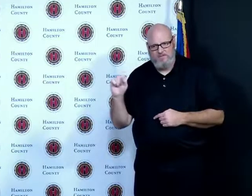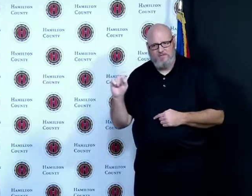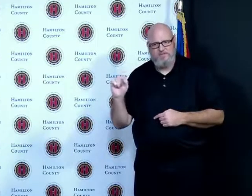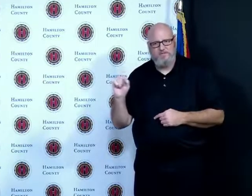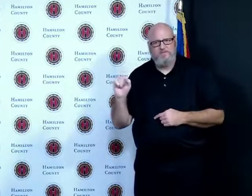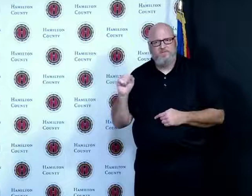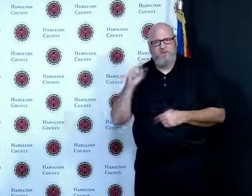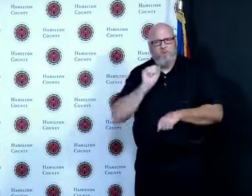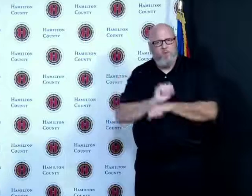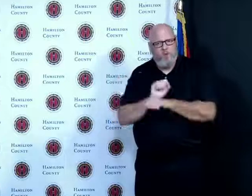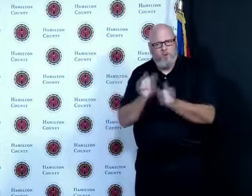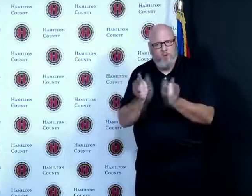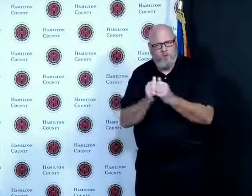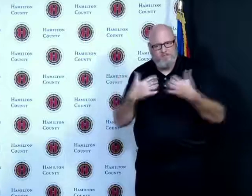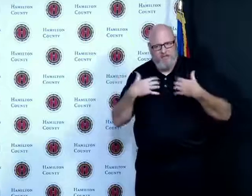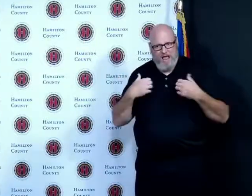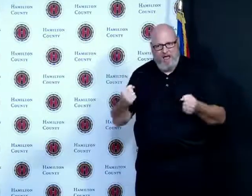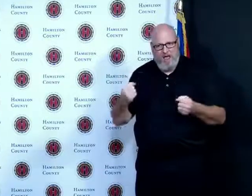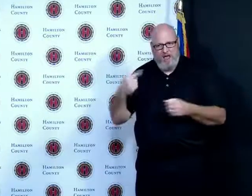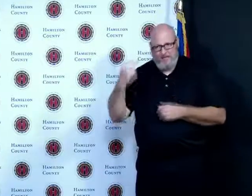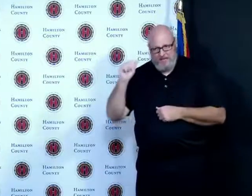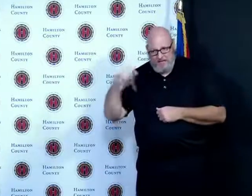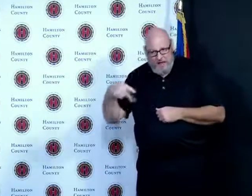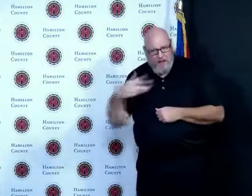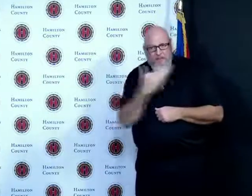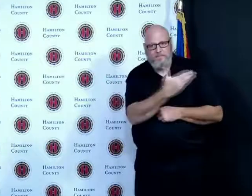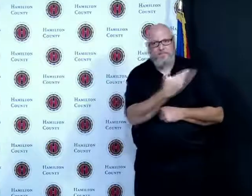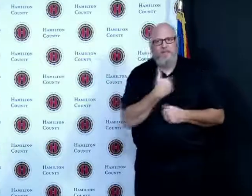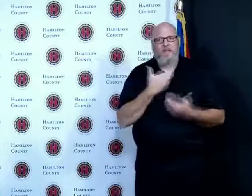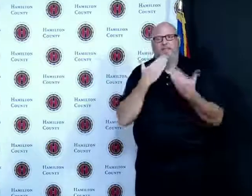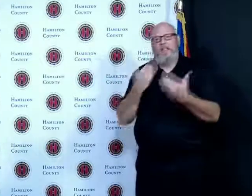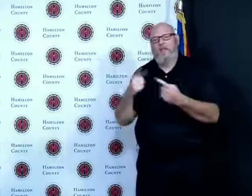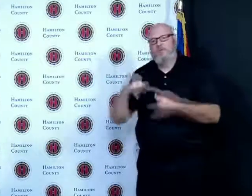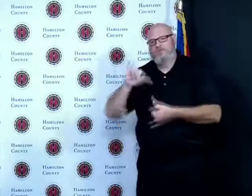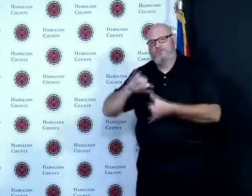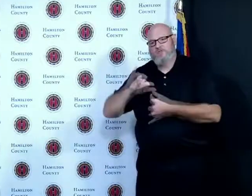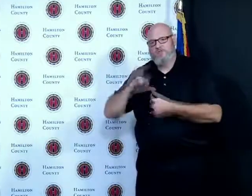and and to to Jay Jay is he's looking pretty good today he's not